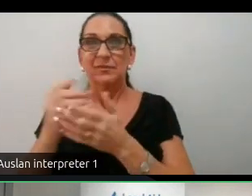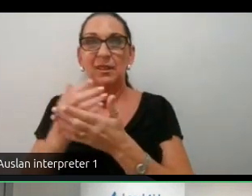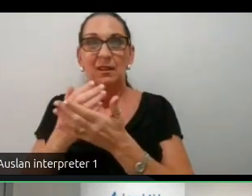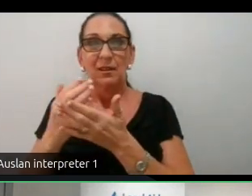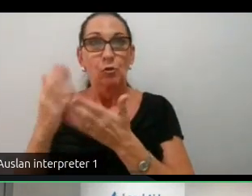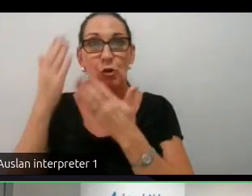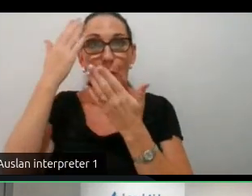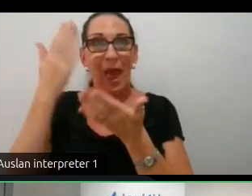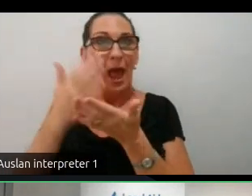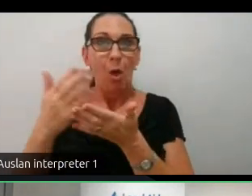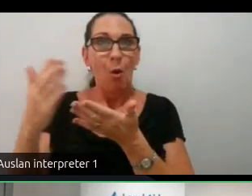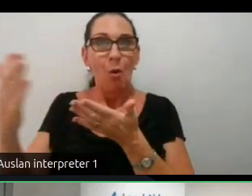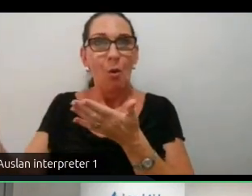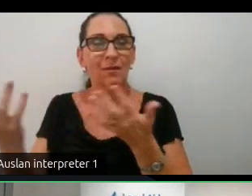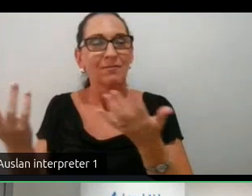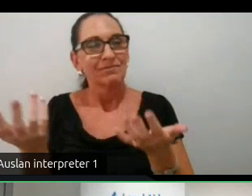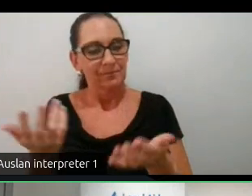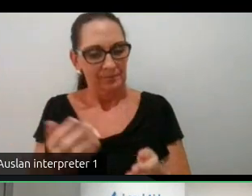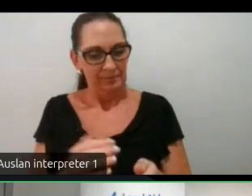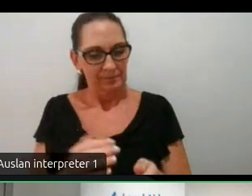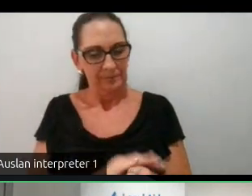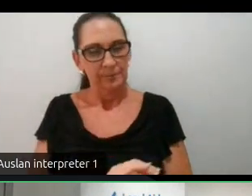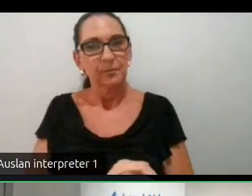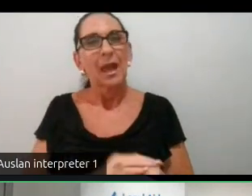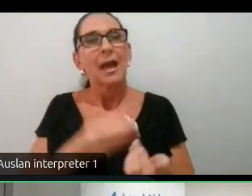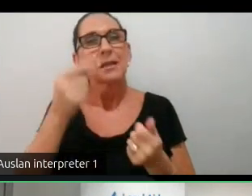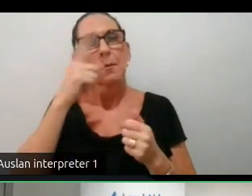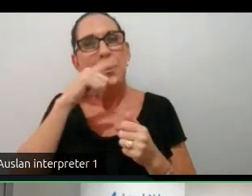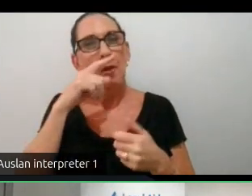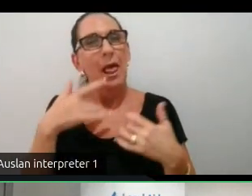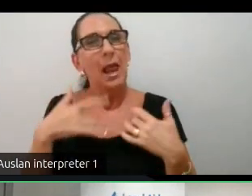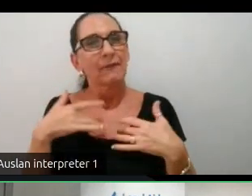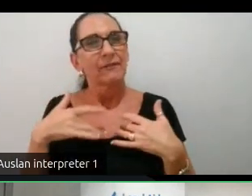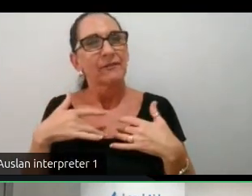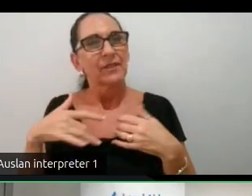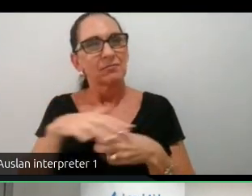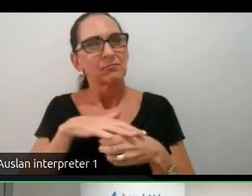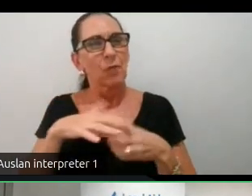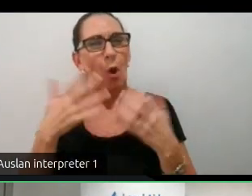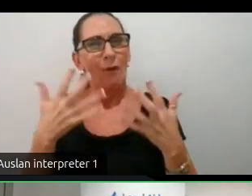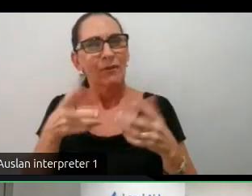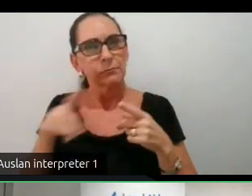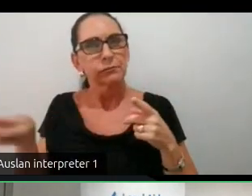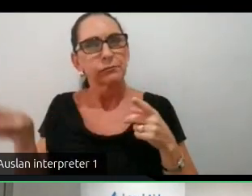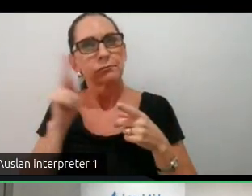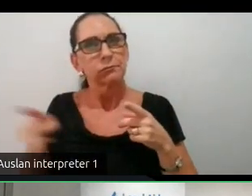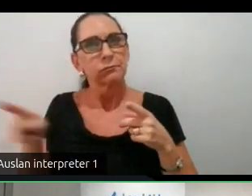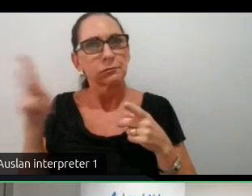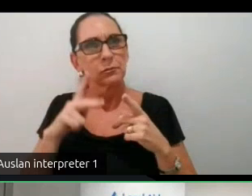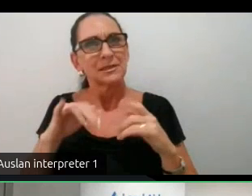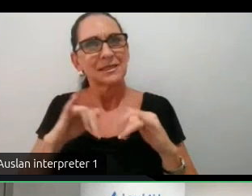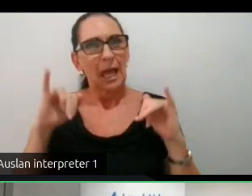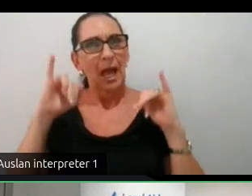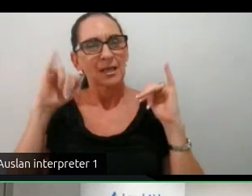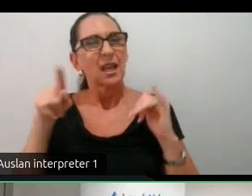might need it for, you just don't know. People who live in areas that get hit often might have a bit